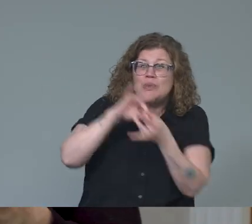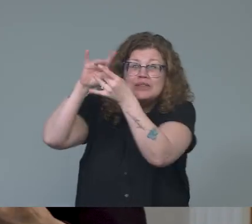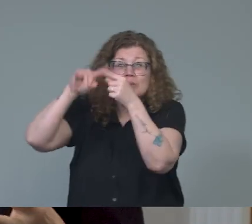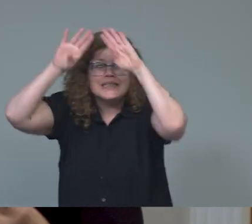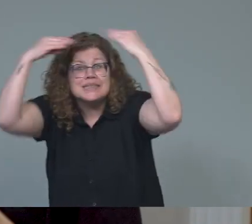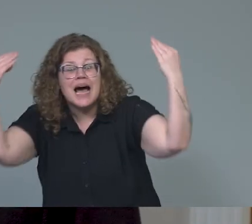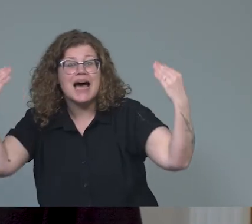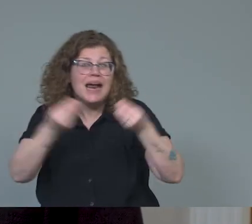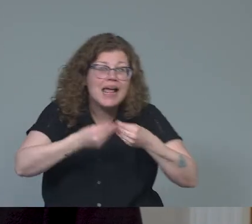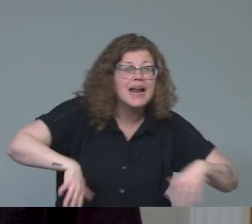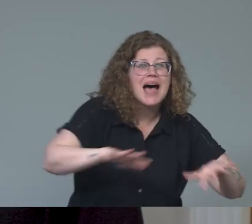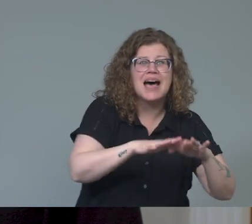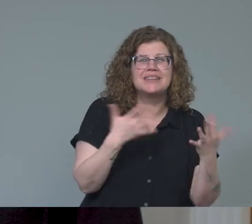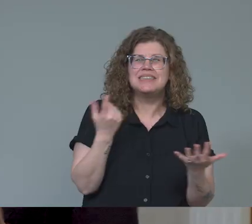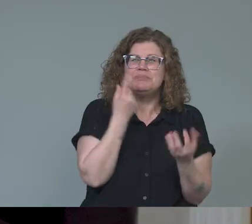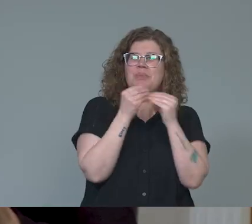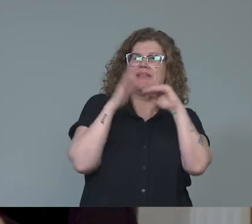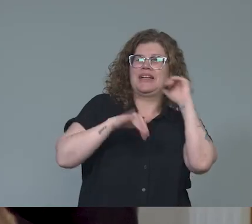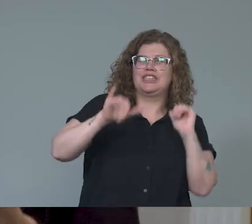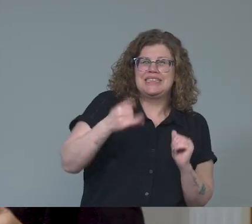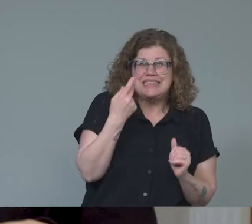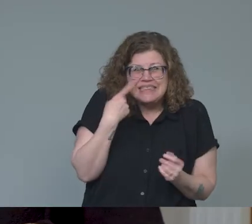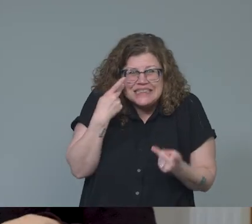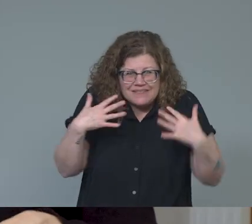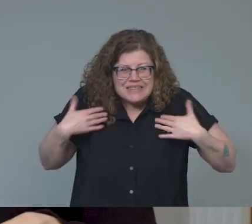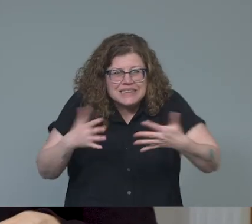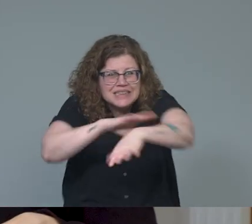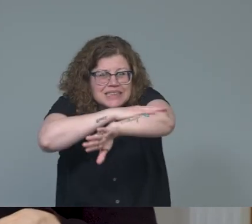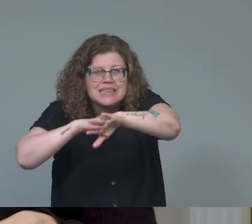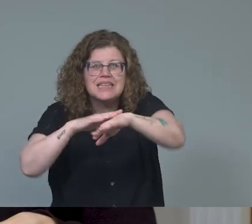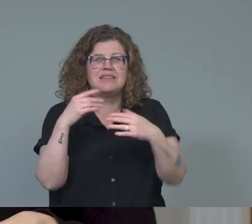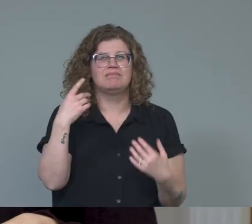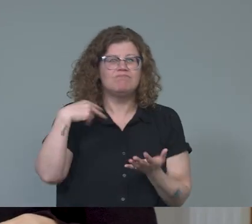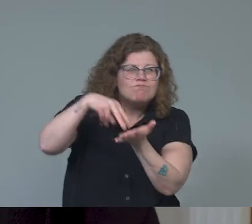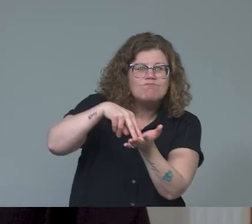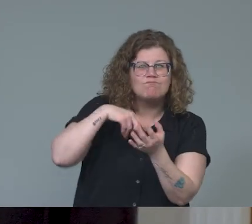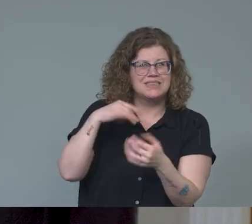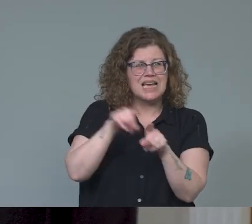or the land, is more than just what we see as being this sort of physical ground that we're standing upon.